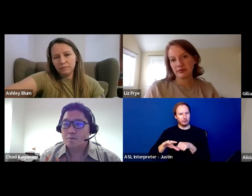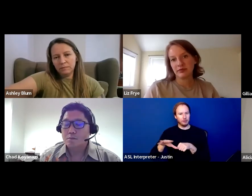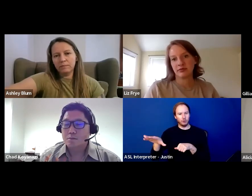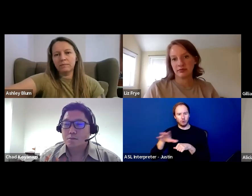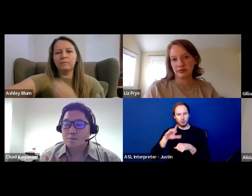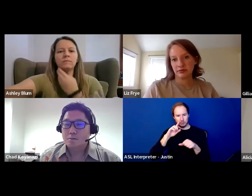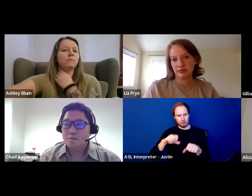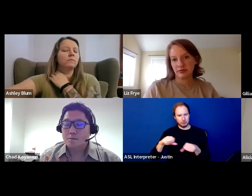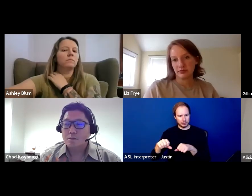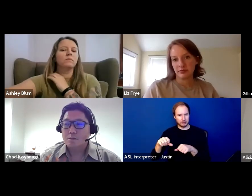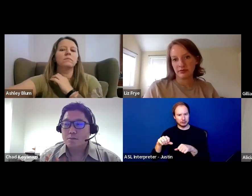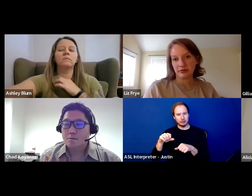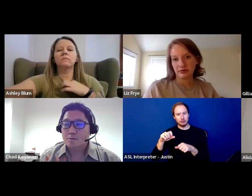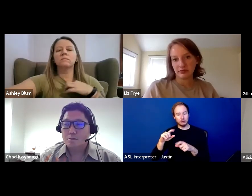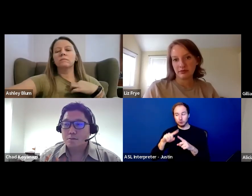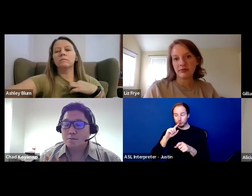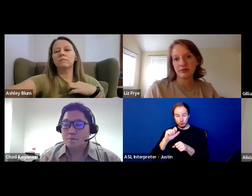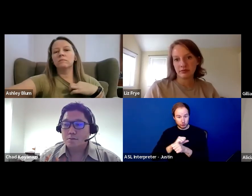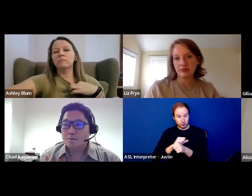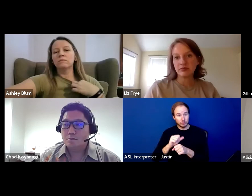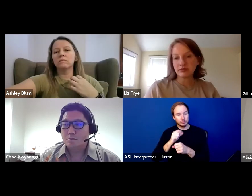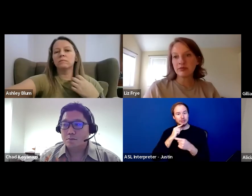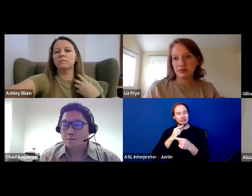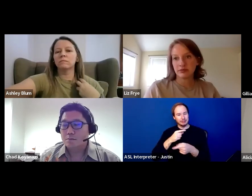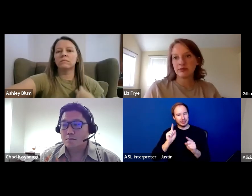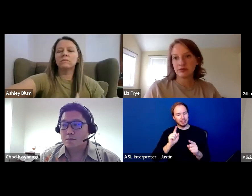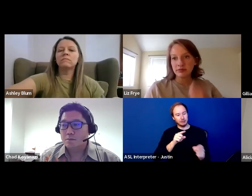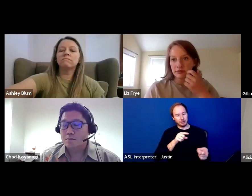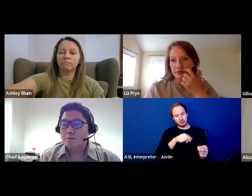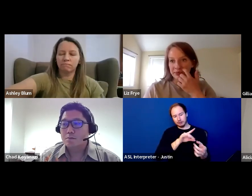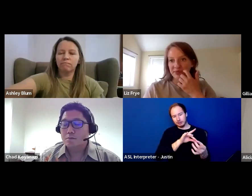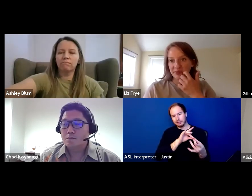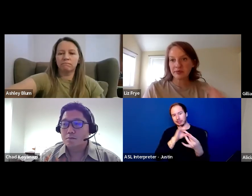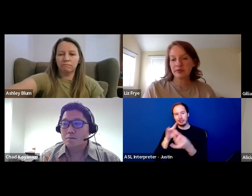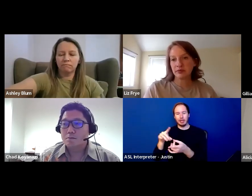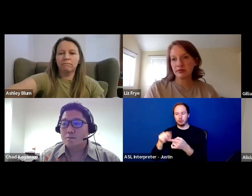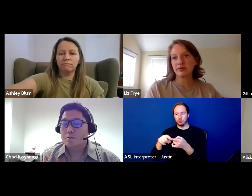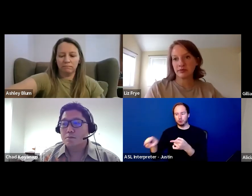to kind of successfully connect people to more mainstream ongoing care,